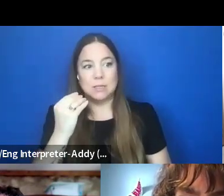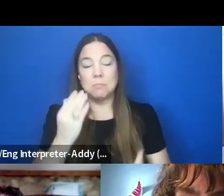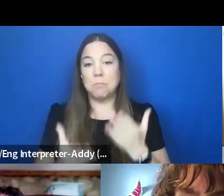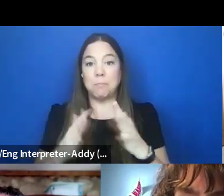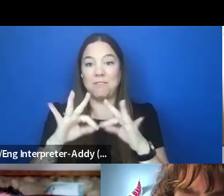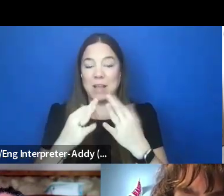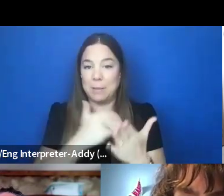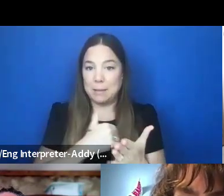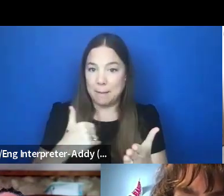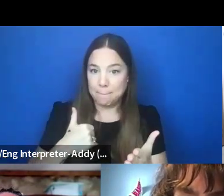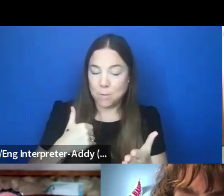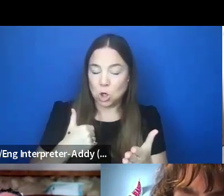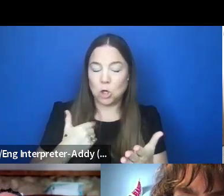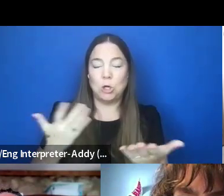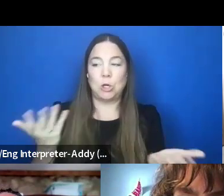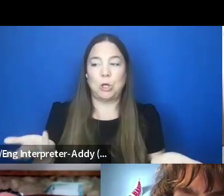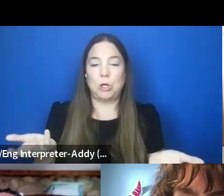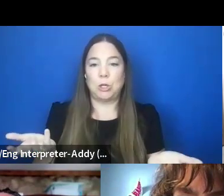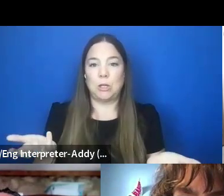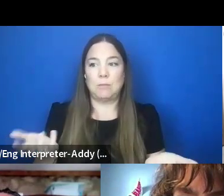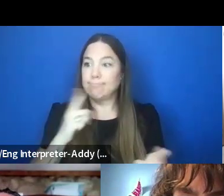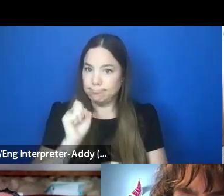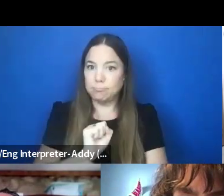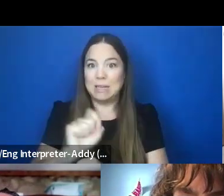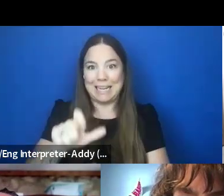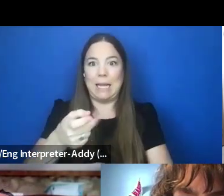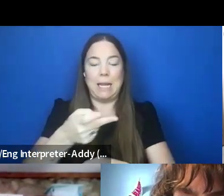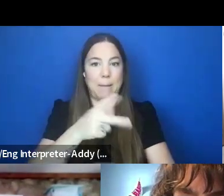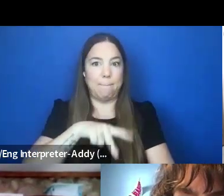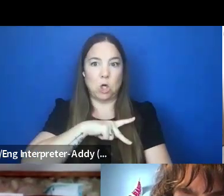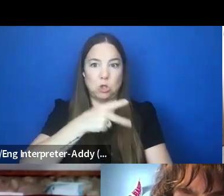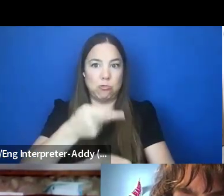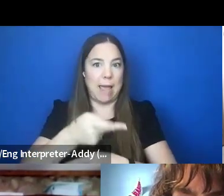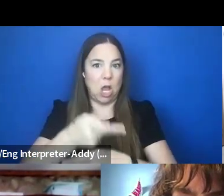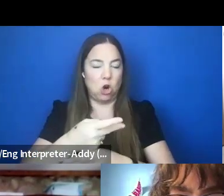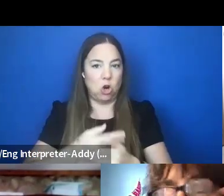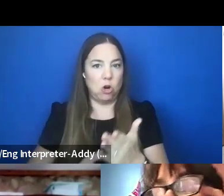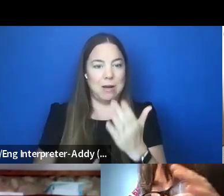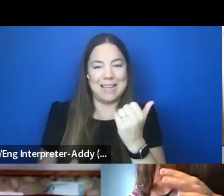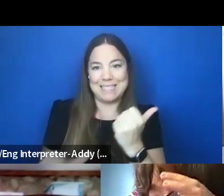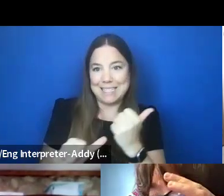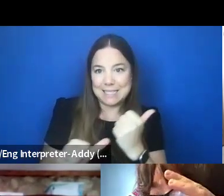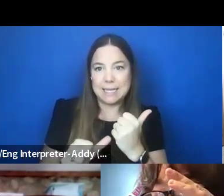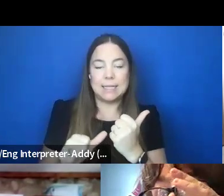Don Dew: has a relative that actually needs those personal care, assistance, or attendance, or personal care.